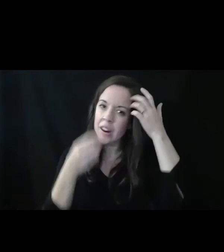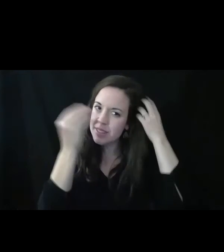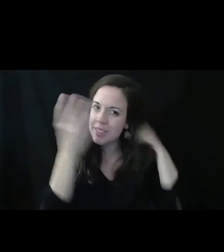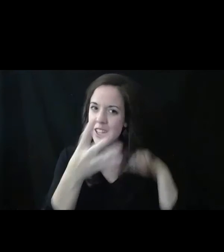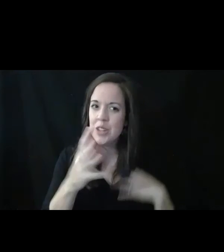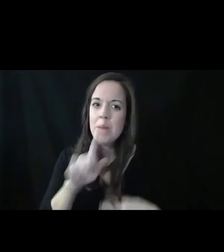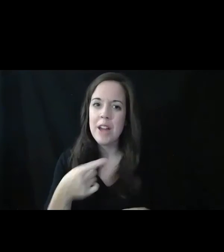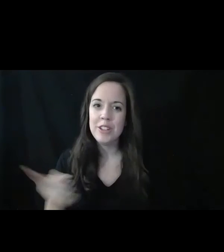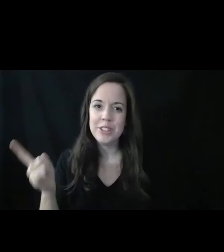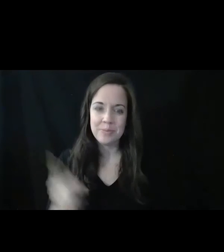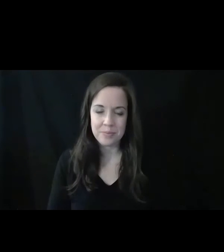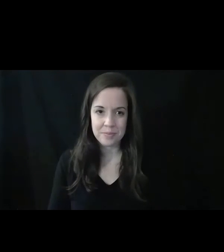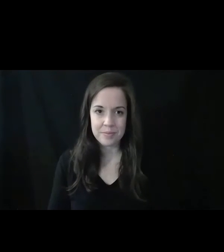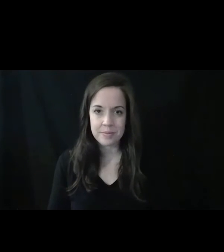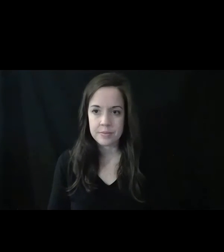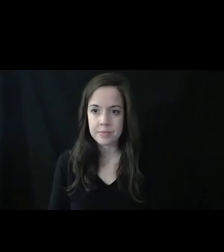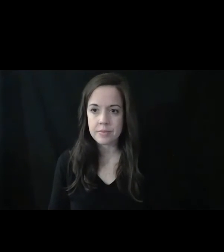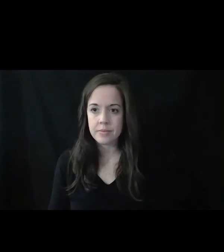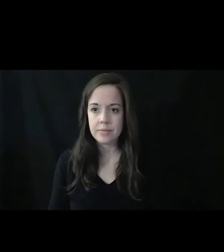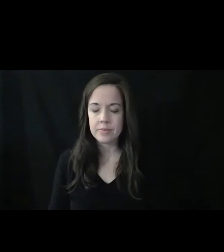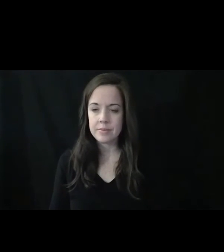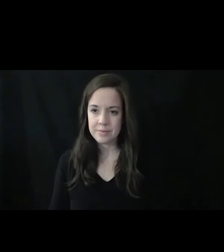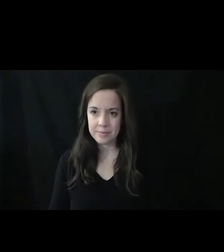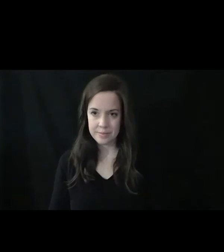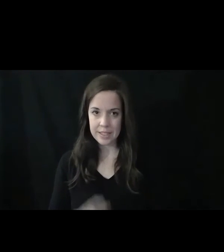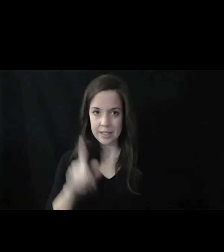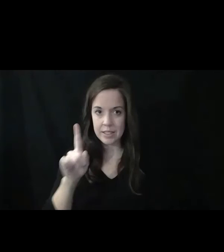She is a Tunisian-American poet and author of Deluge, which came out this